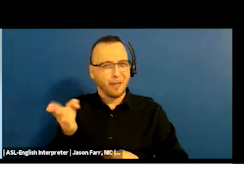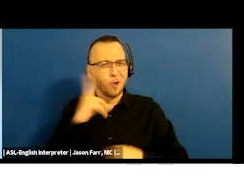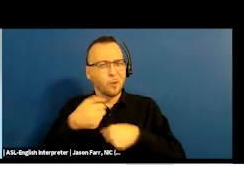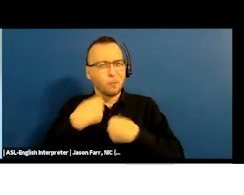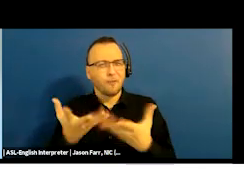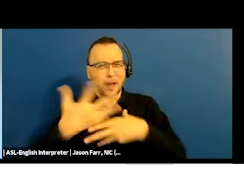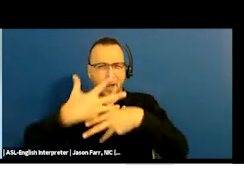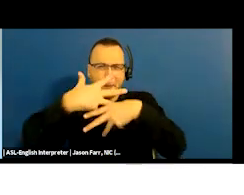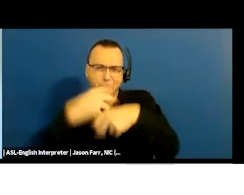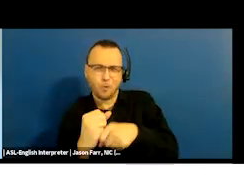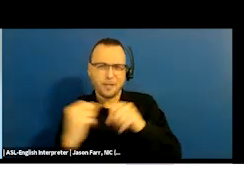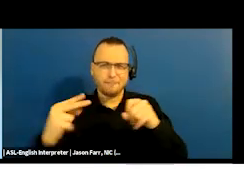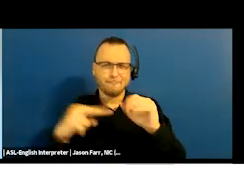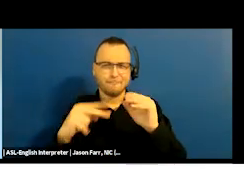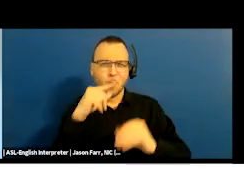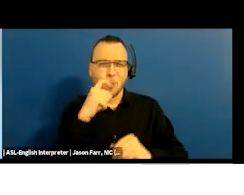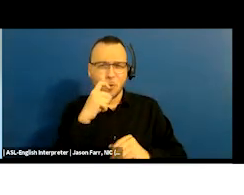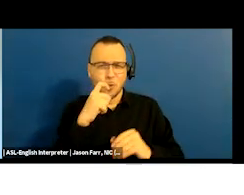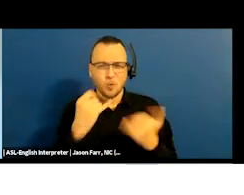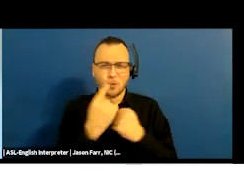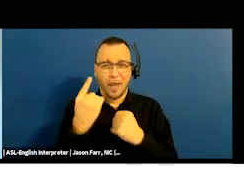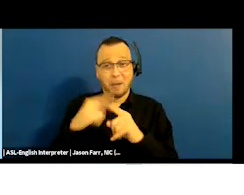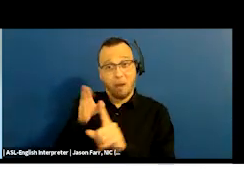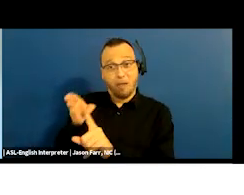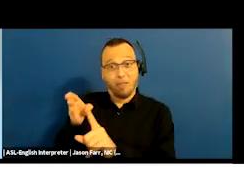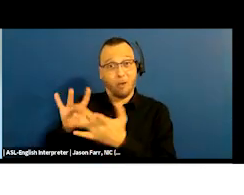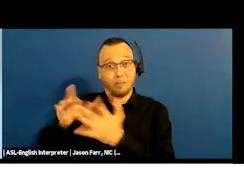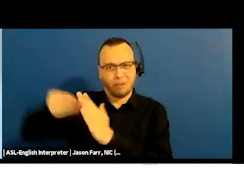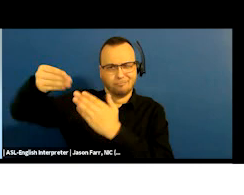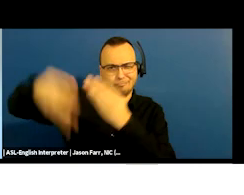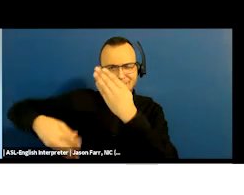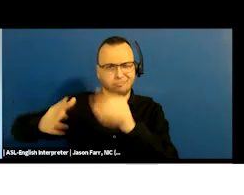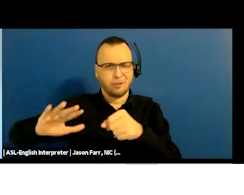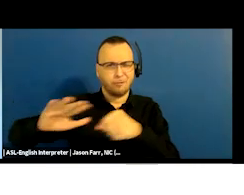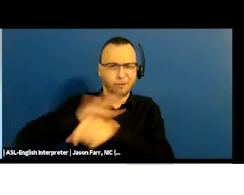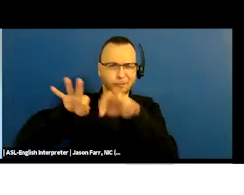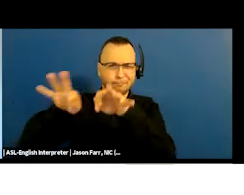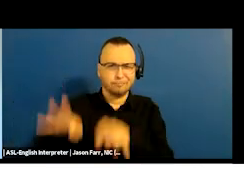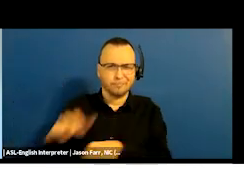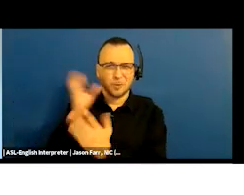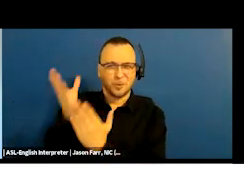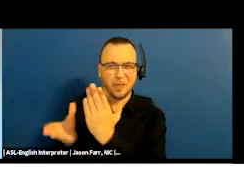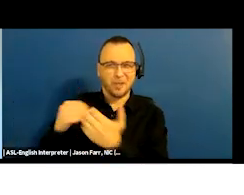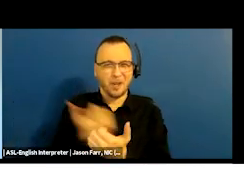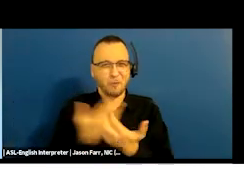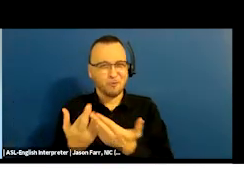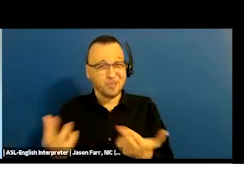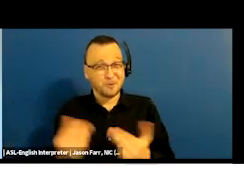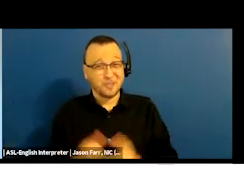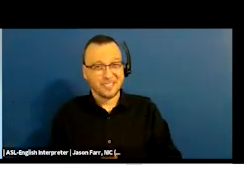So next slide. We've got a wonderful panel today. Their full bios are available now on our website